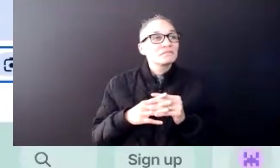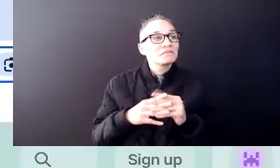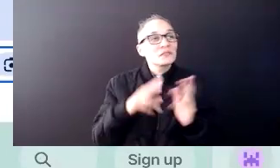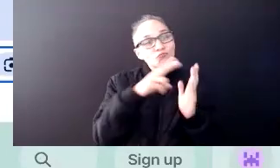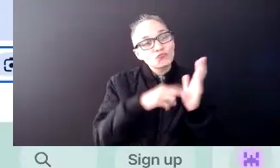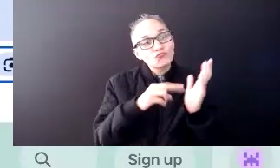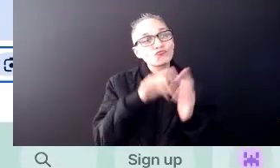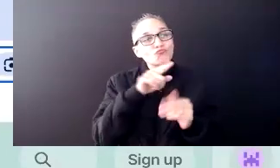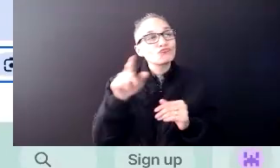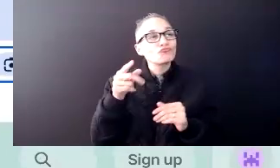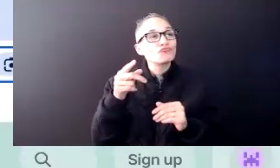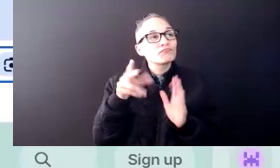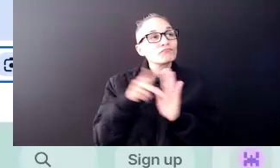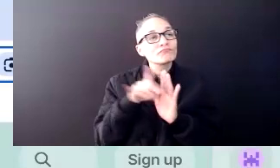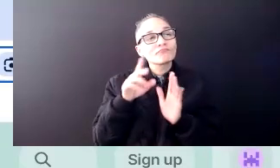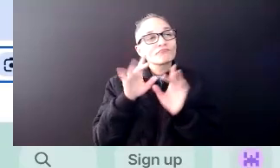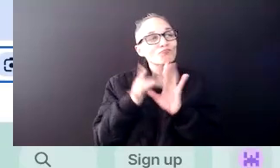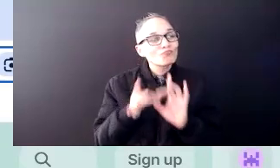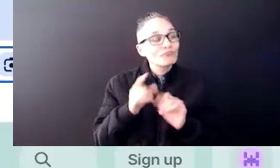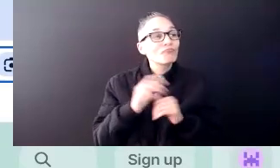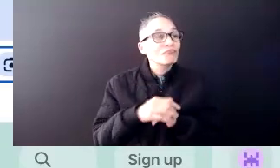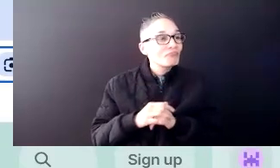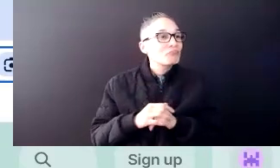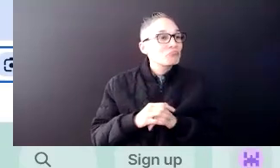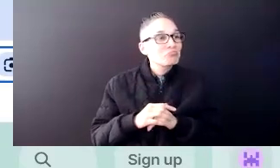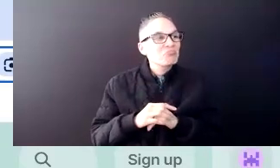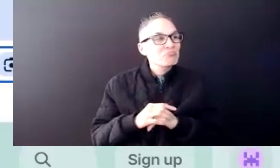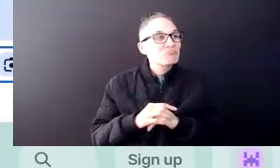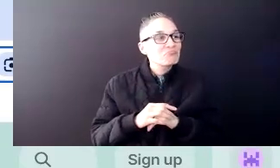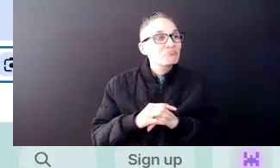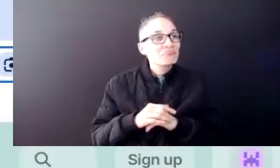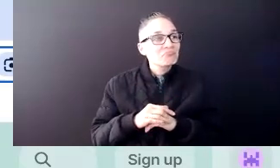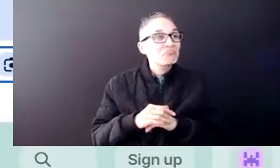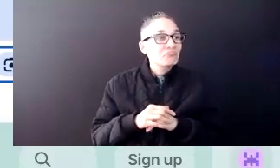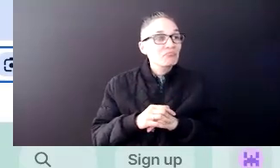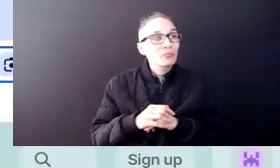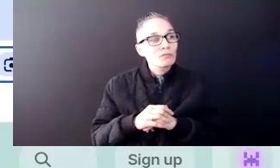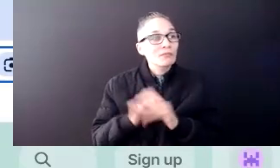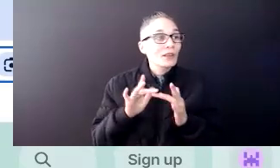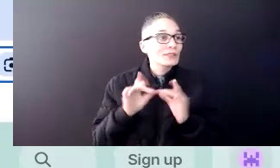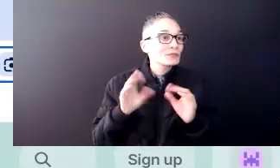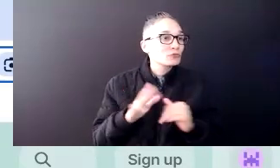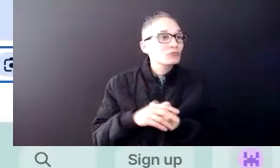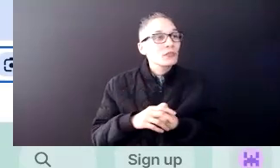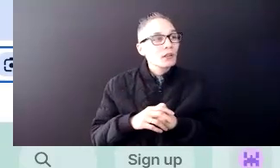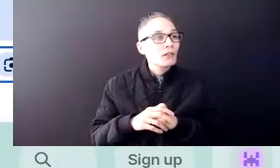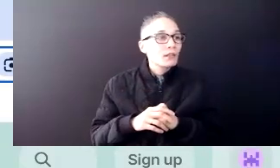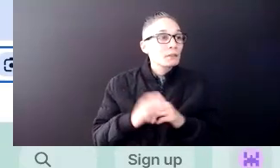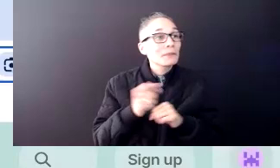keeps the class from being simply a correspondence. Let’s me make sure if we're compliant,